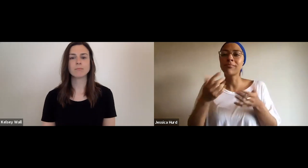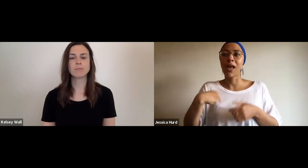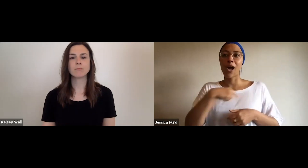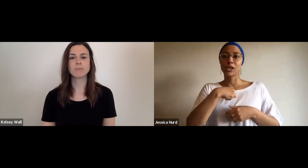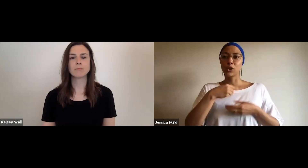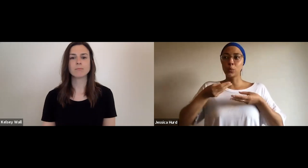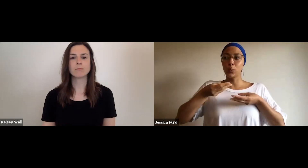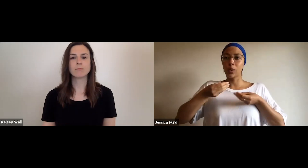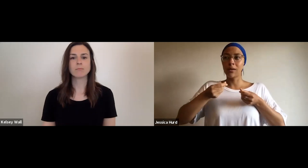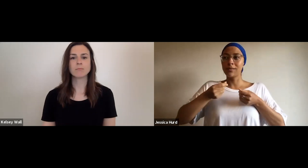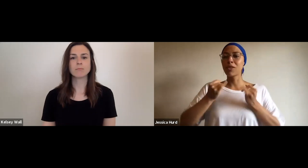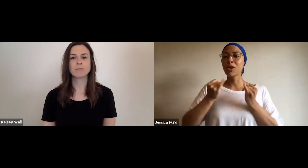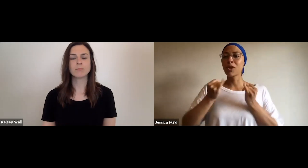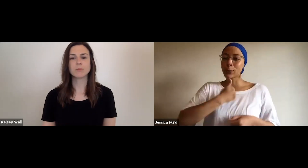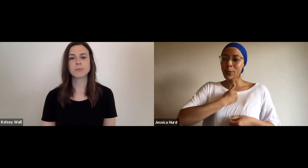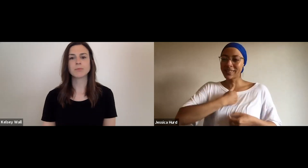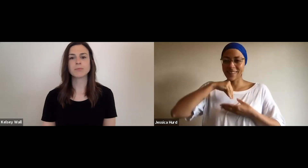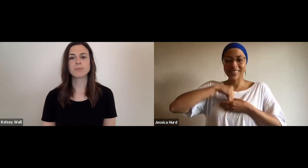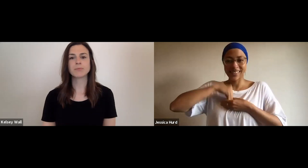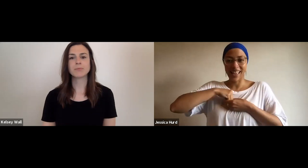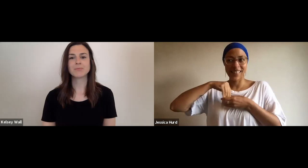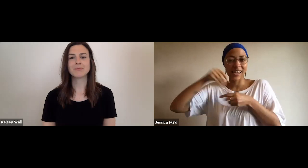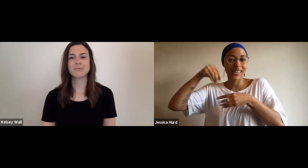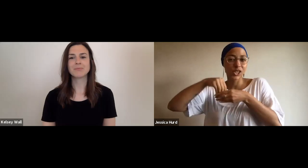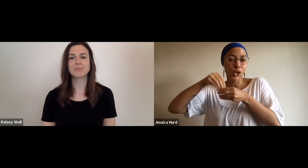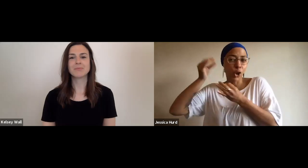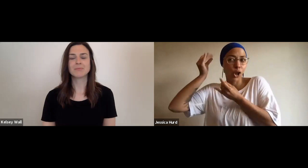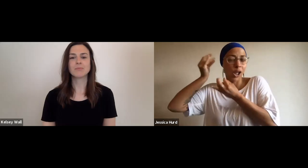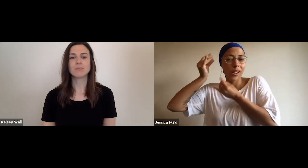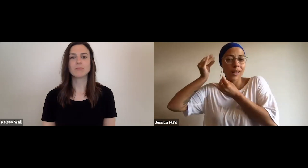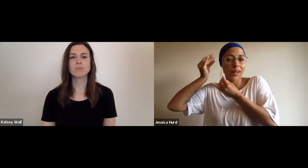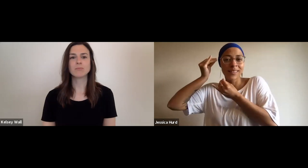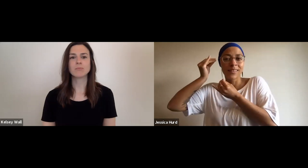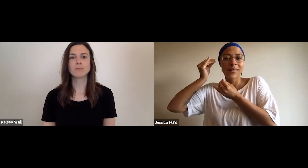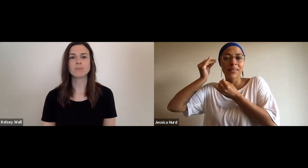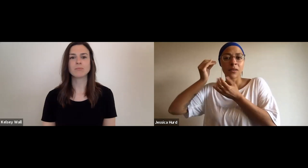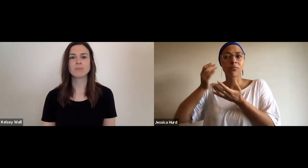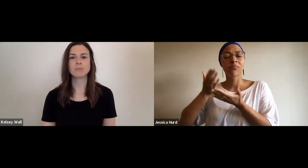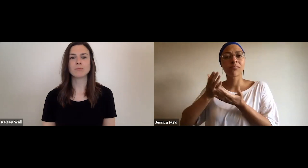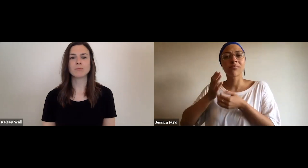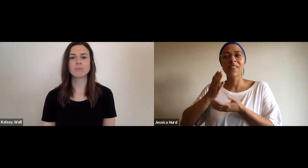but in the same way, we can deal with those thoughts in a negative way, or we can deal with them in a positive way